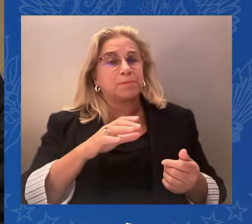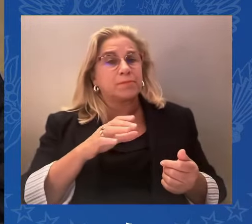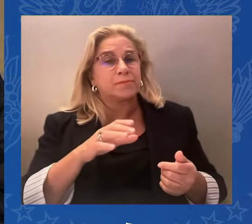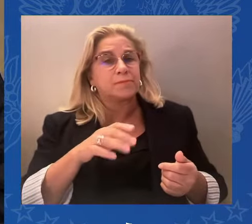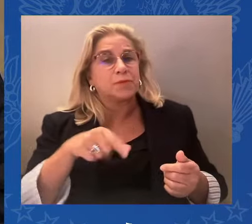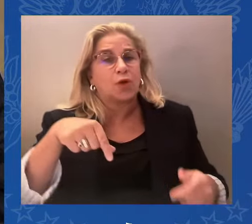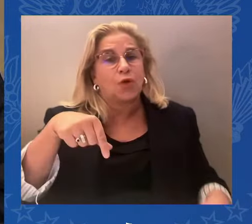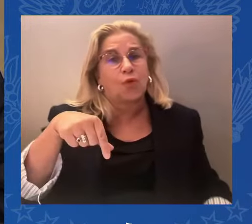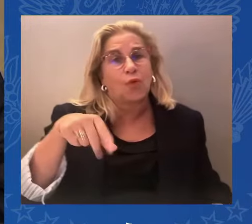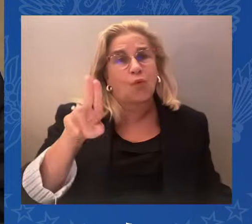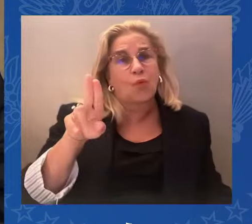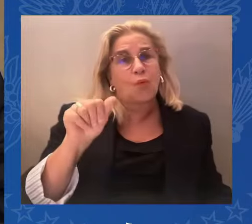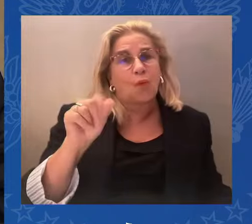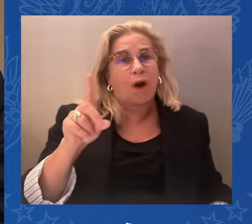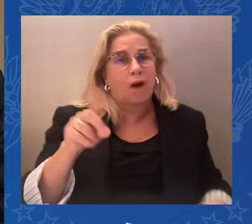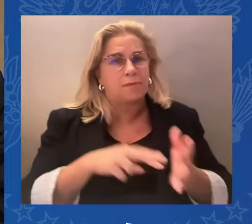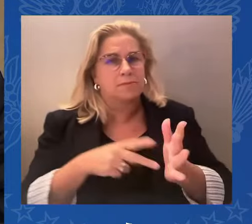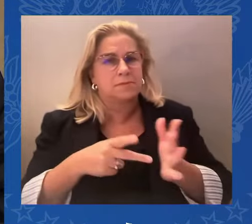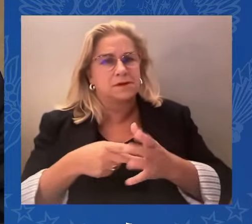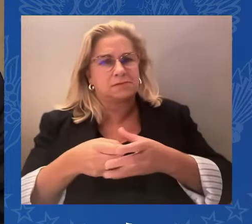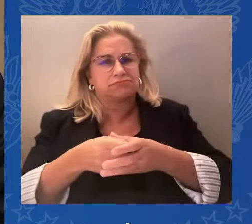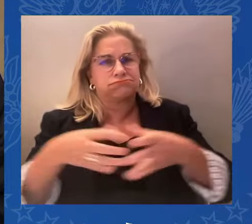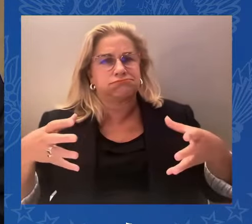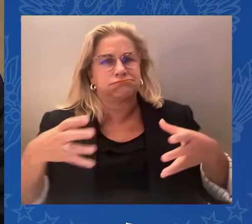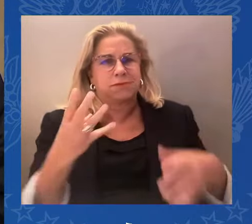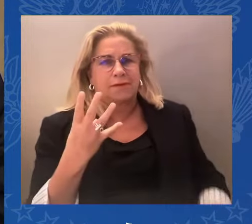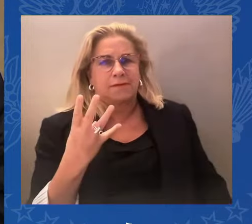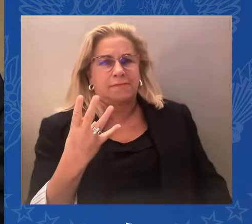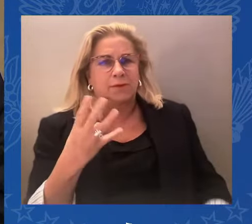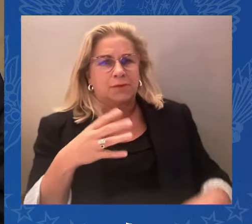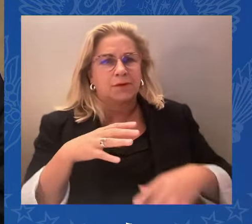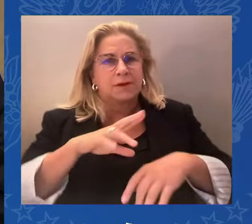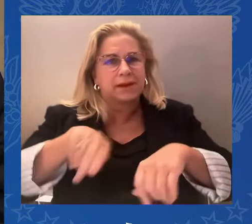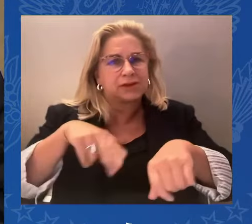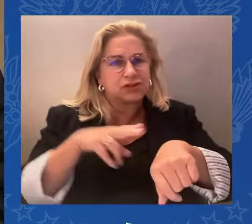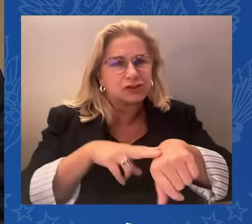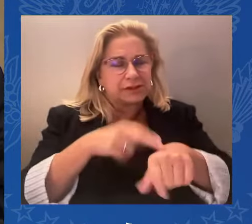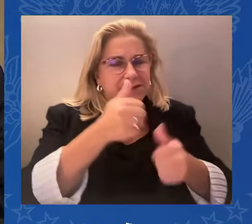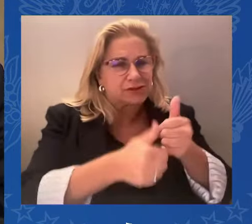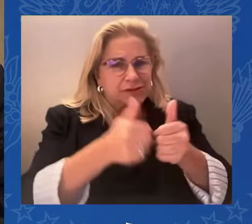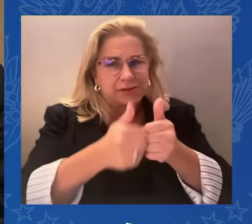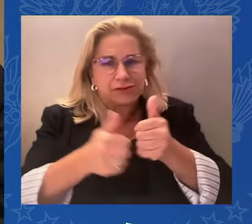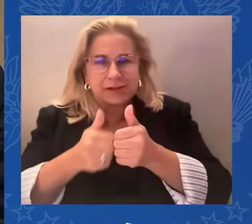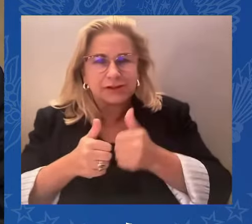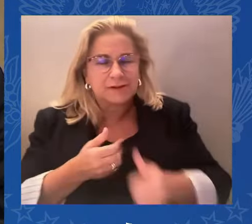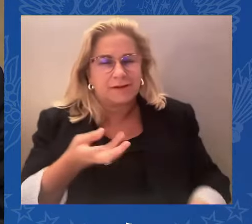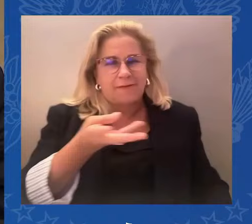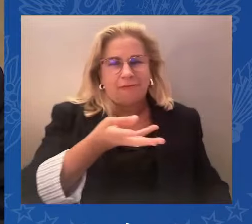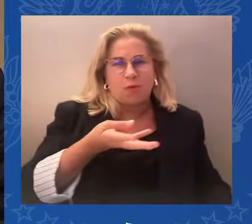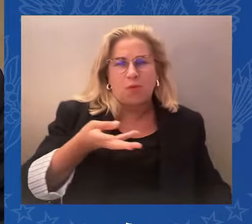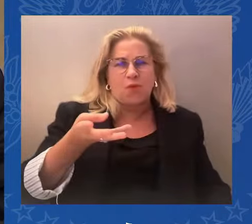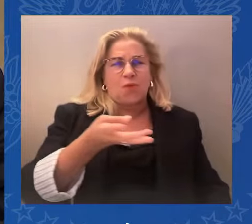Four years later, our four countries have more strategically -- are more strategically aligned than ever before.